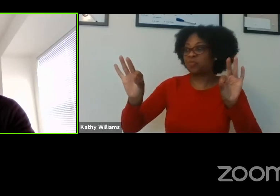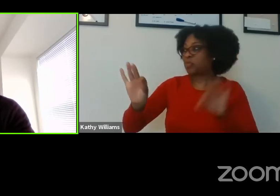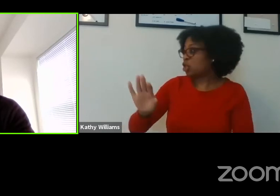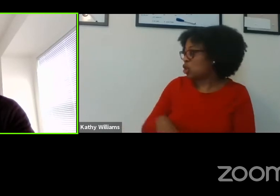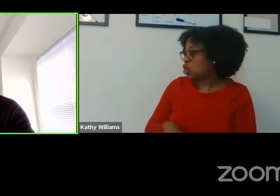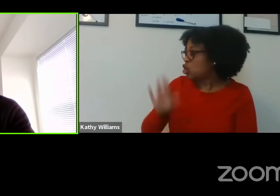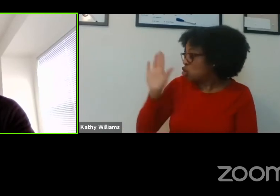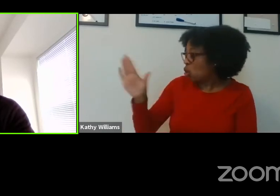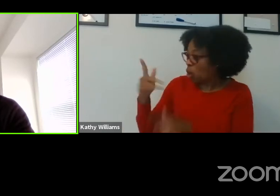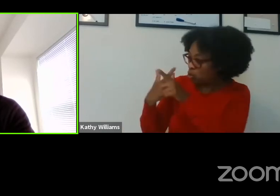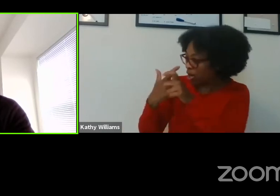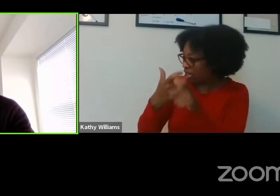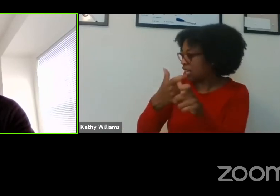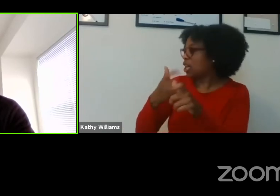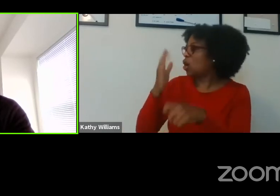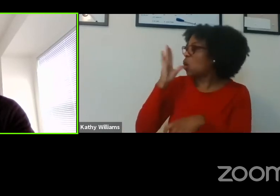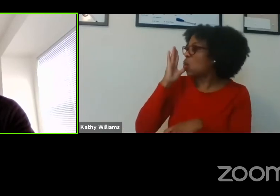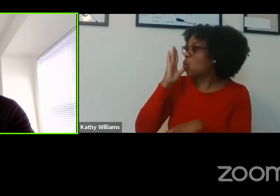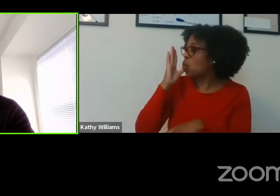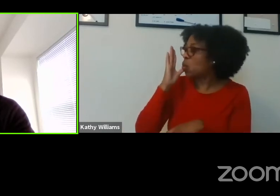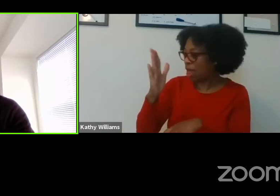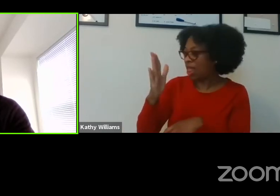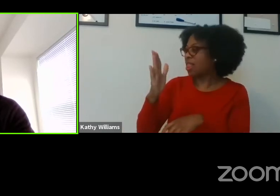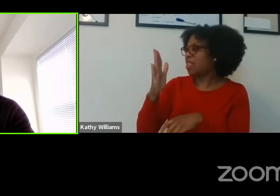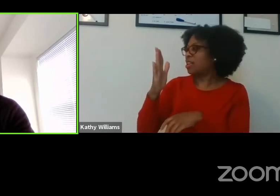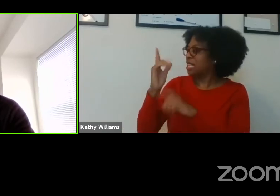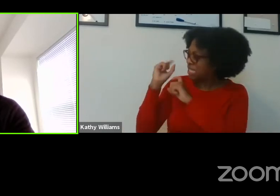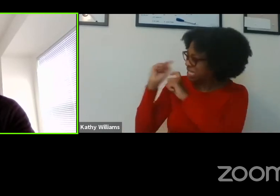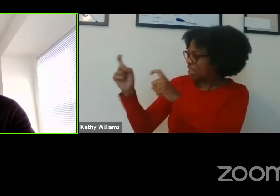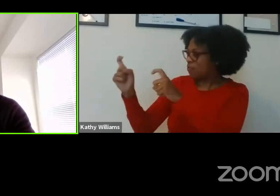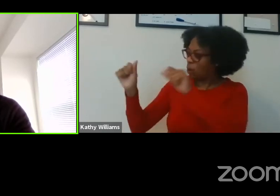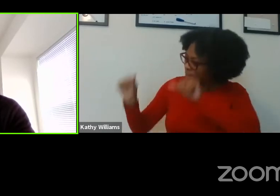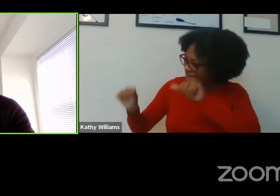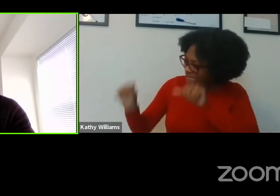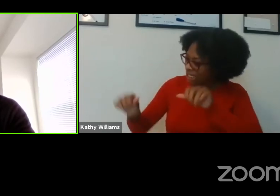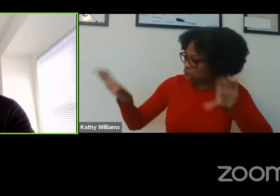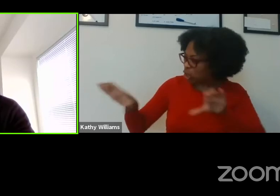is going to give you the ability to do things that you have never done before.